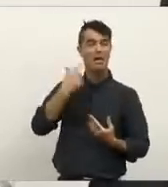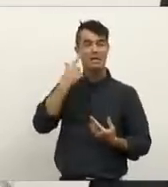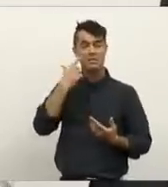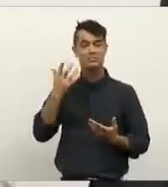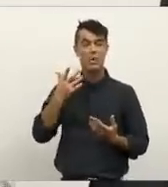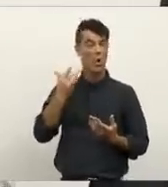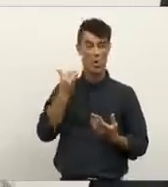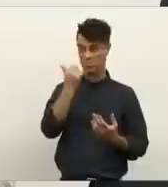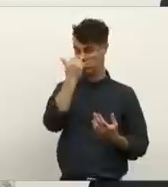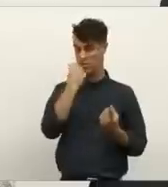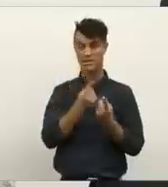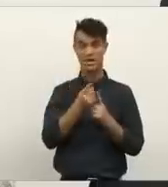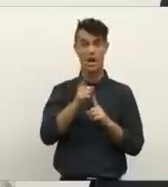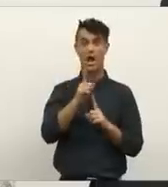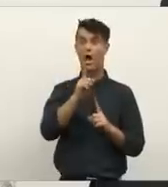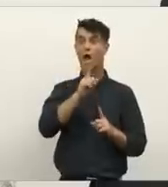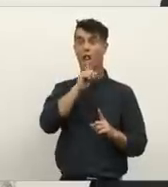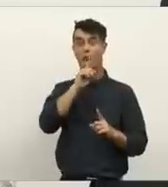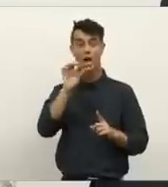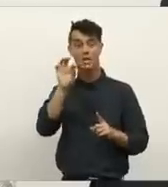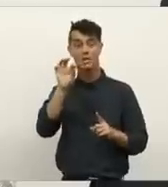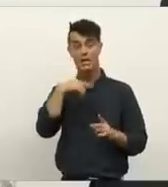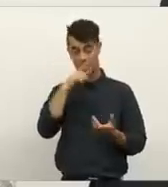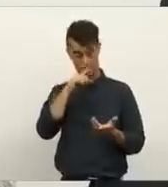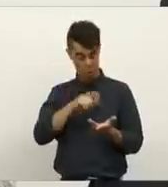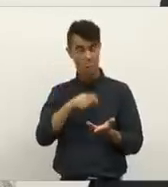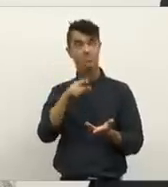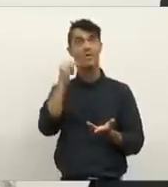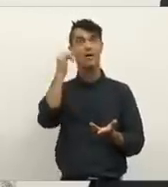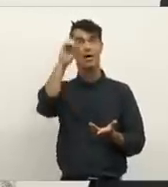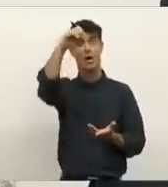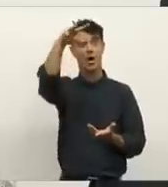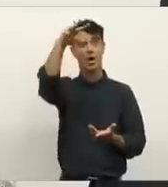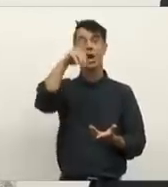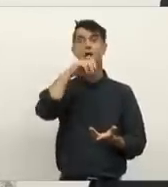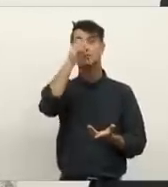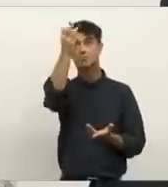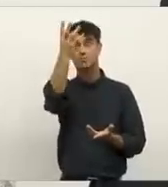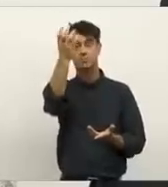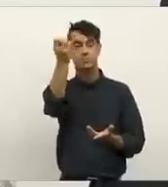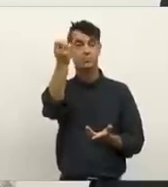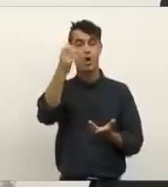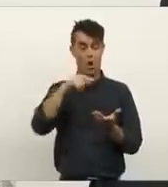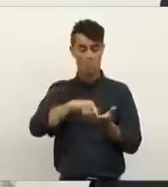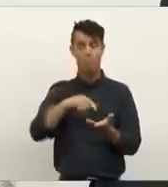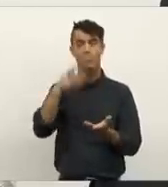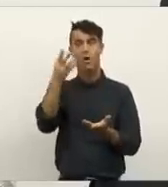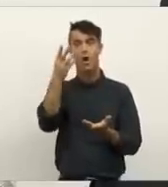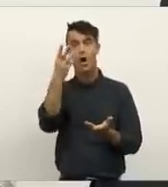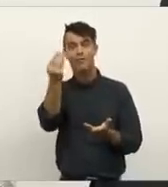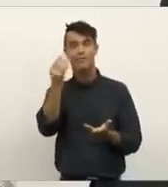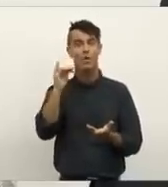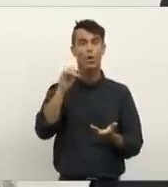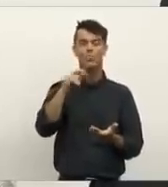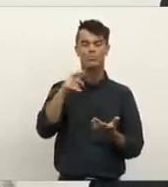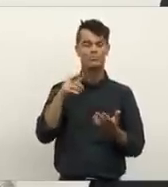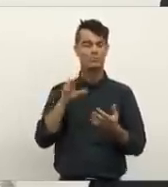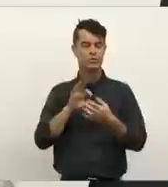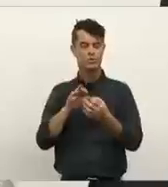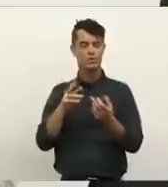which I can turn on and off using my phone, that connect to other things like Google Home and that type of thing,